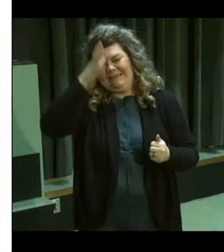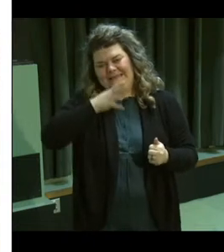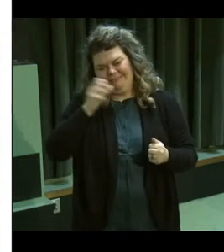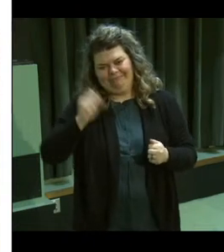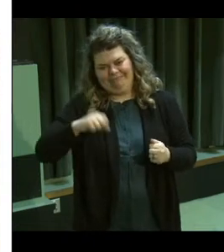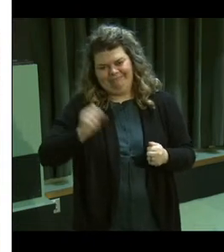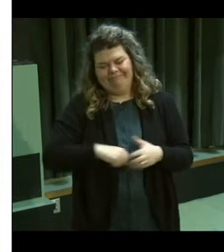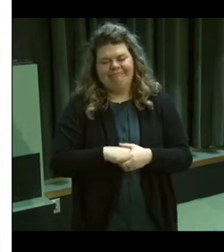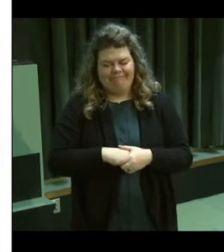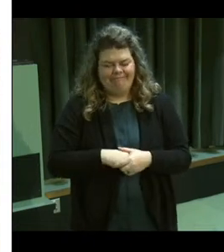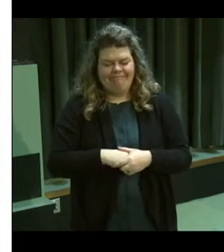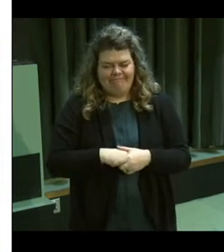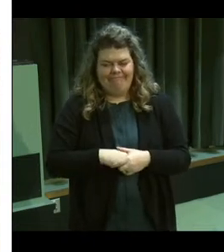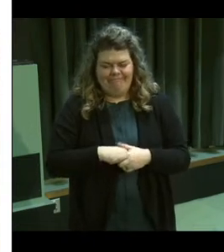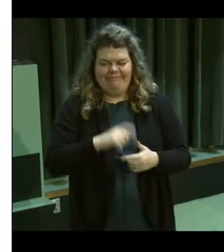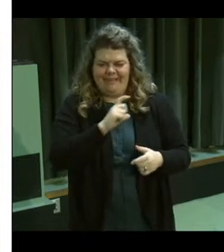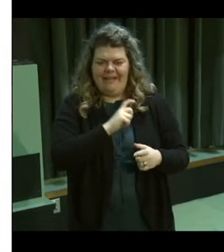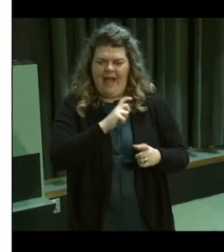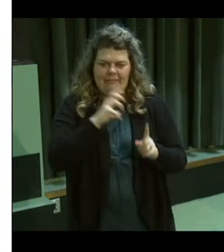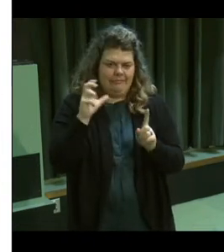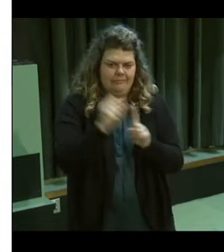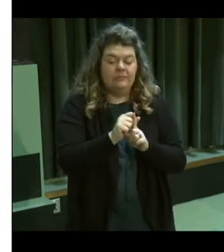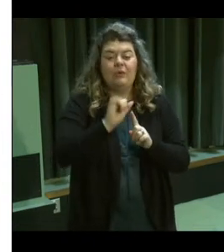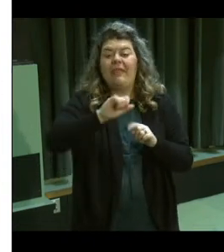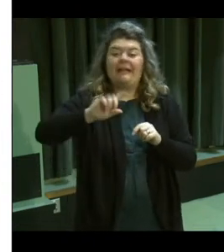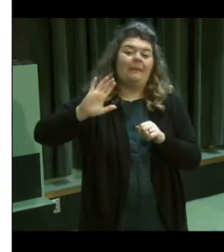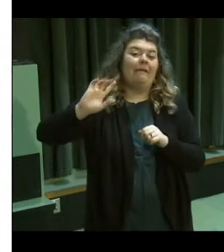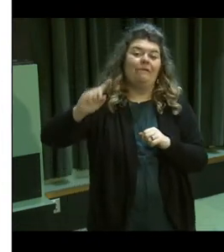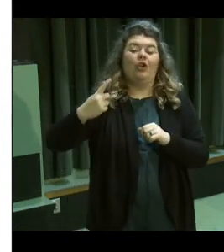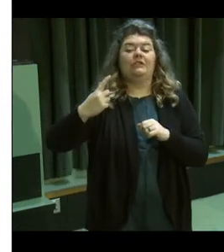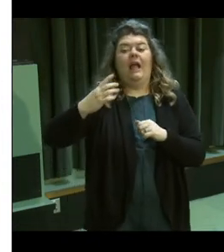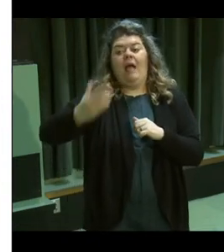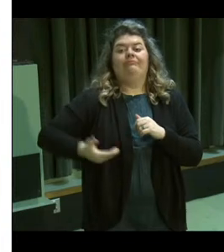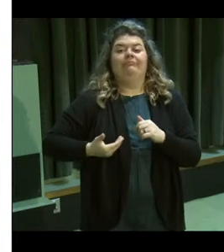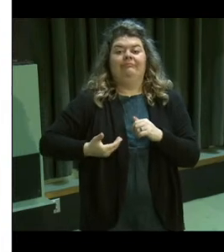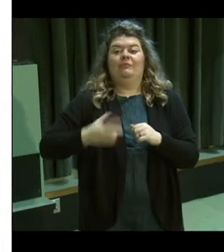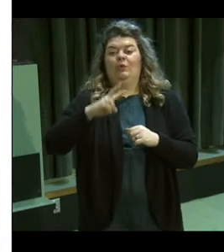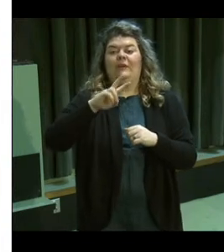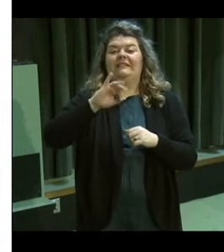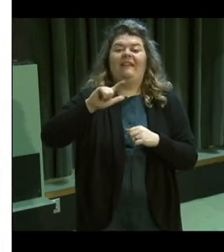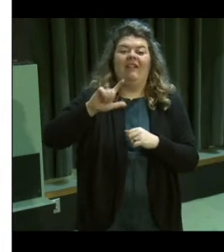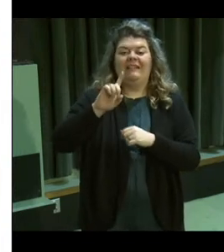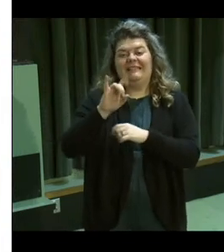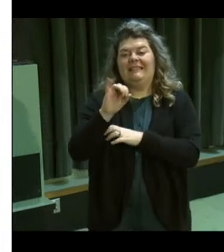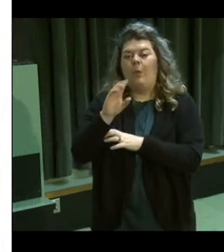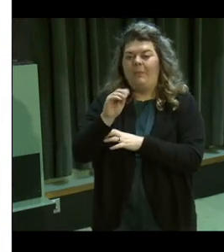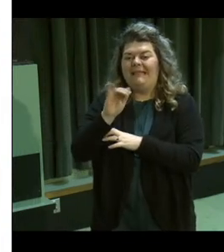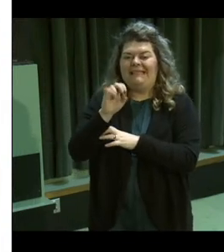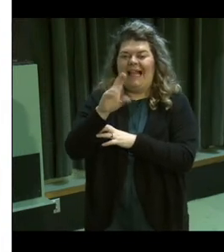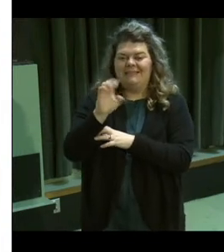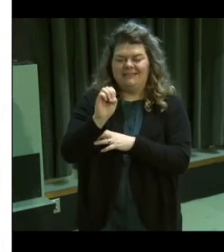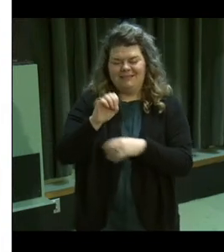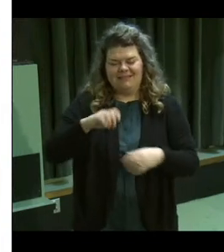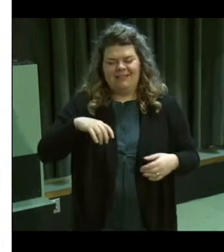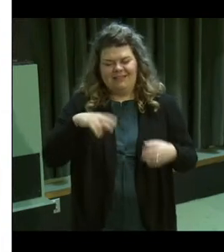was my first introduction. And